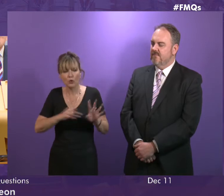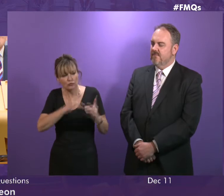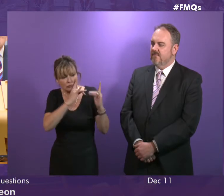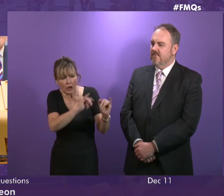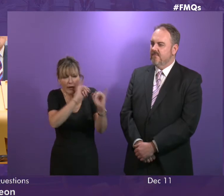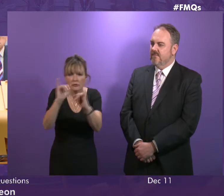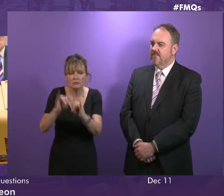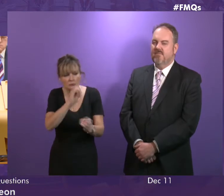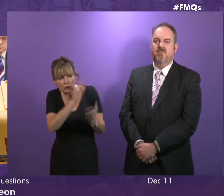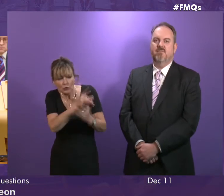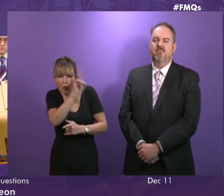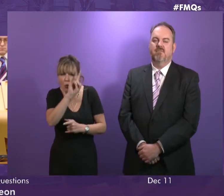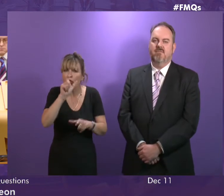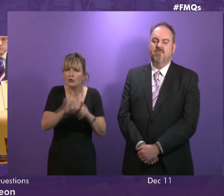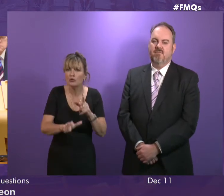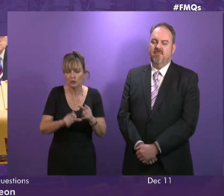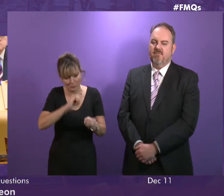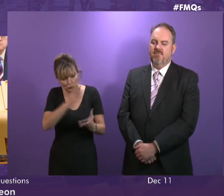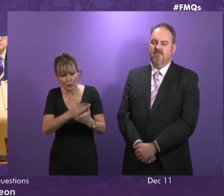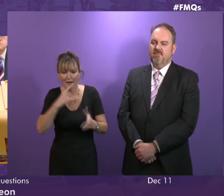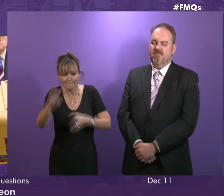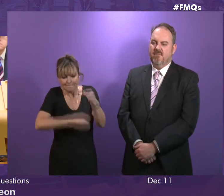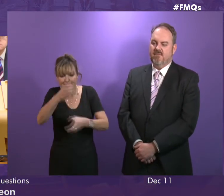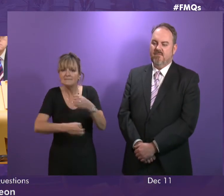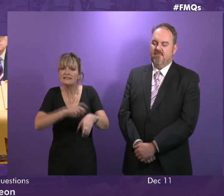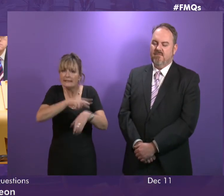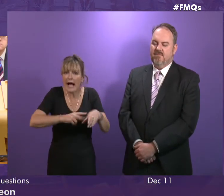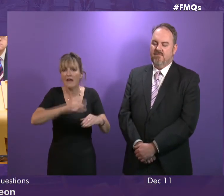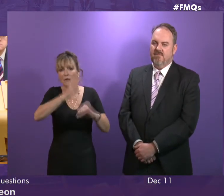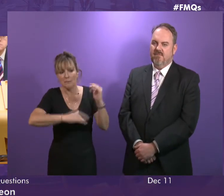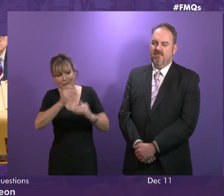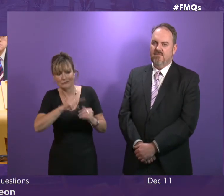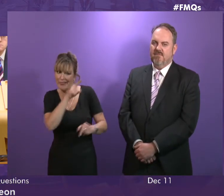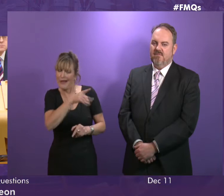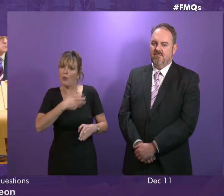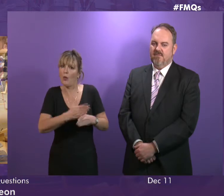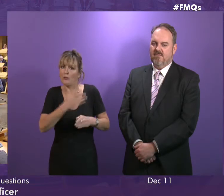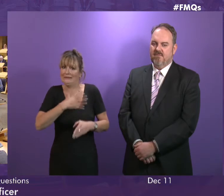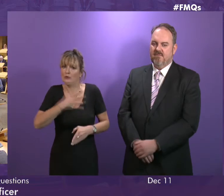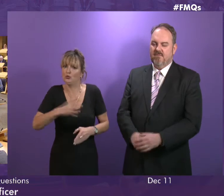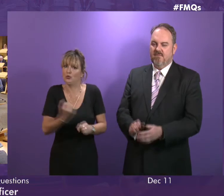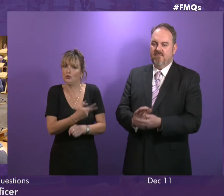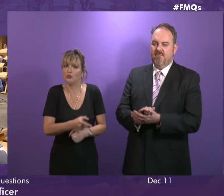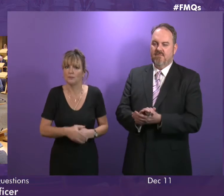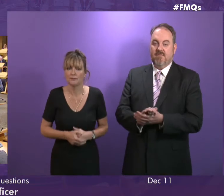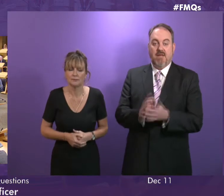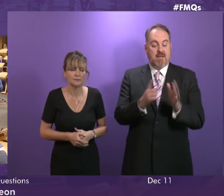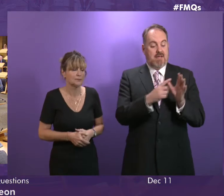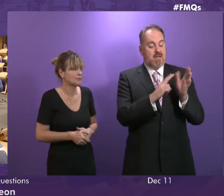services and build extra capacity, because that is the work that we need to do.